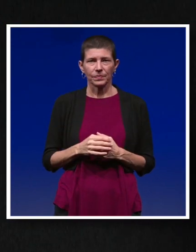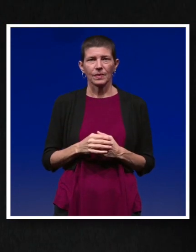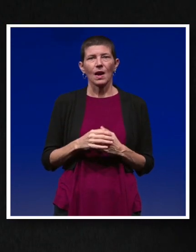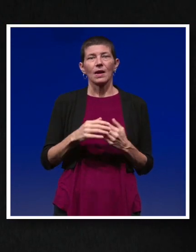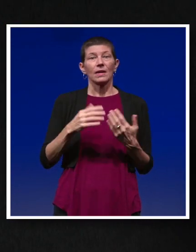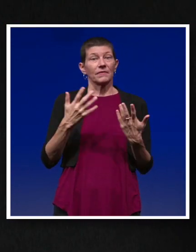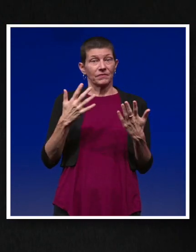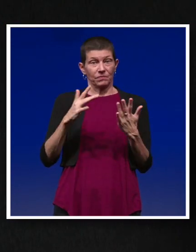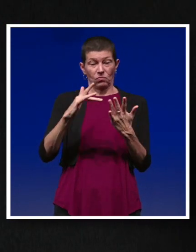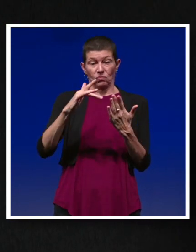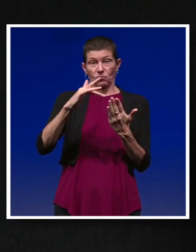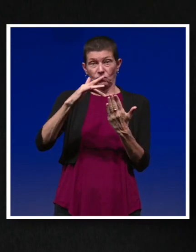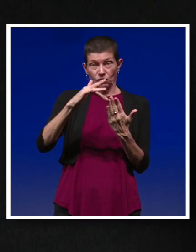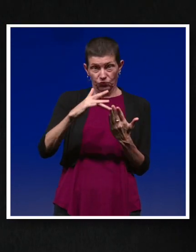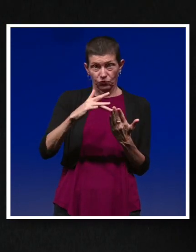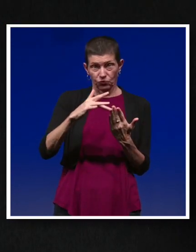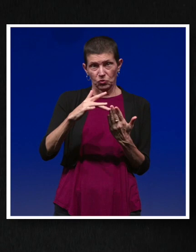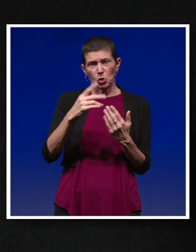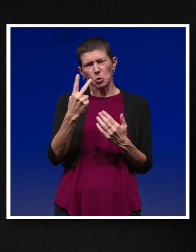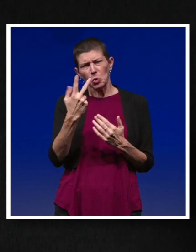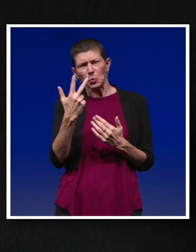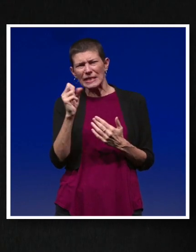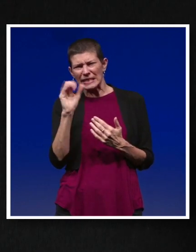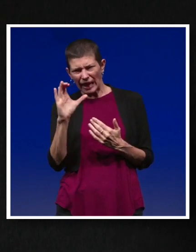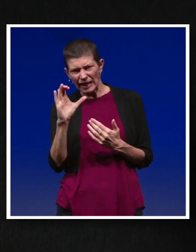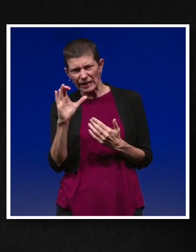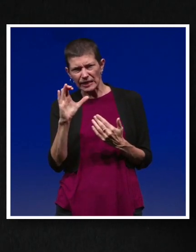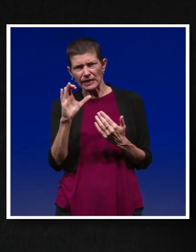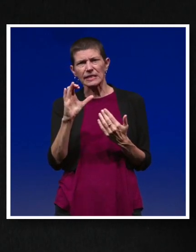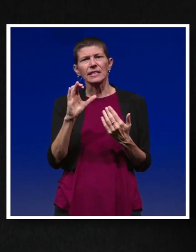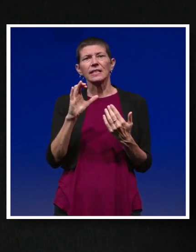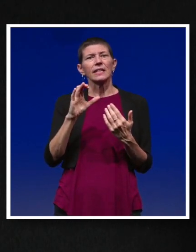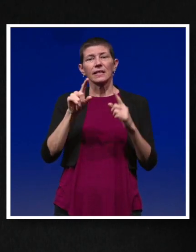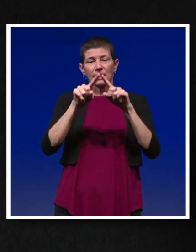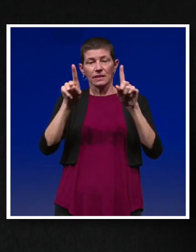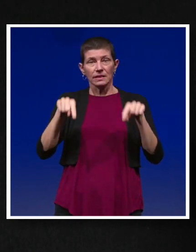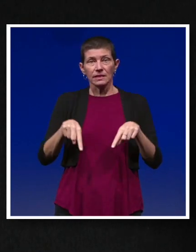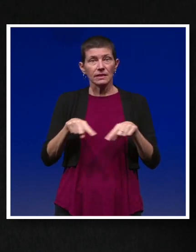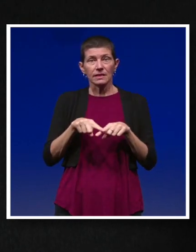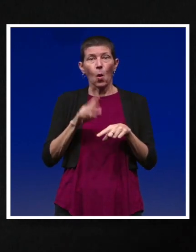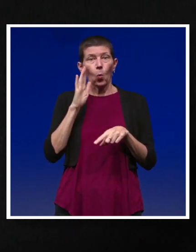After you push and hold the power button for 2 to 3 seconds, the touch screen will change.